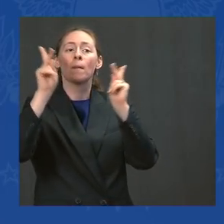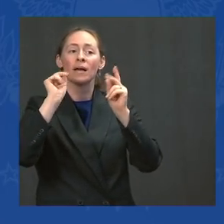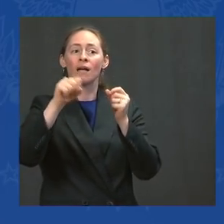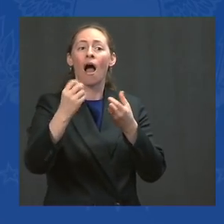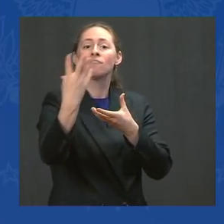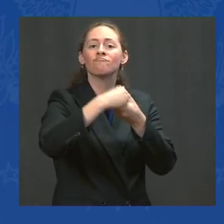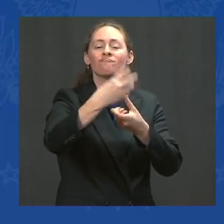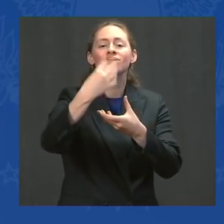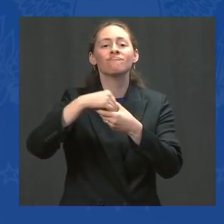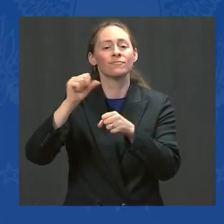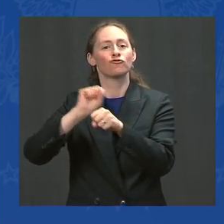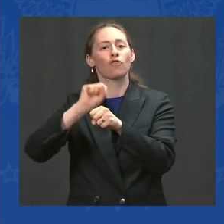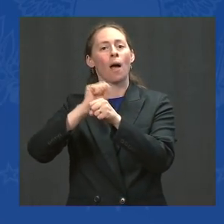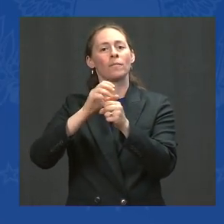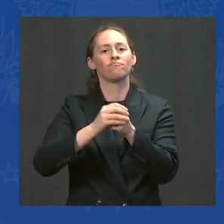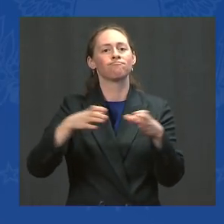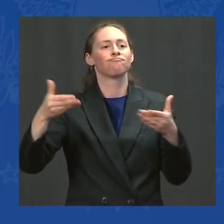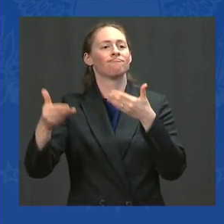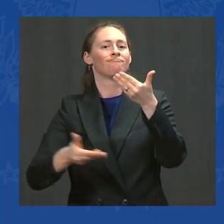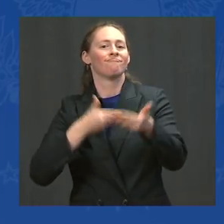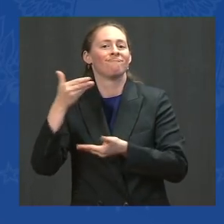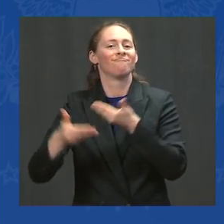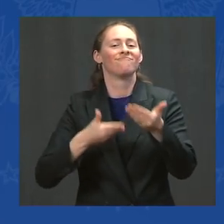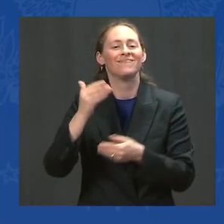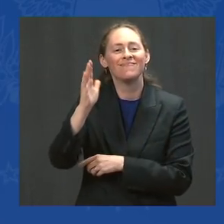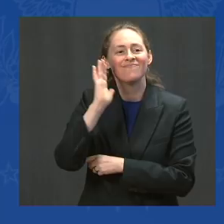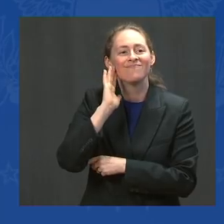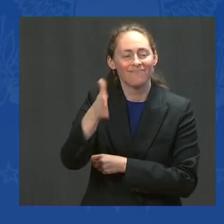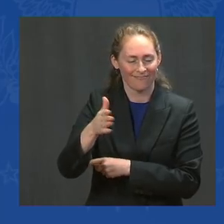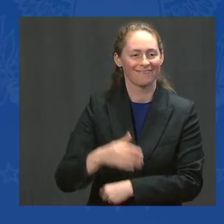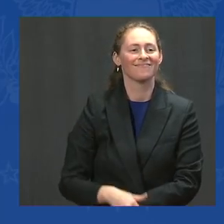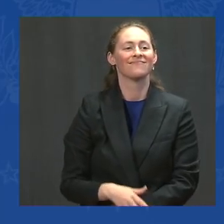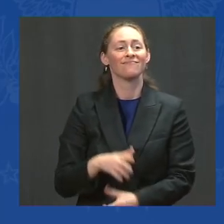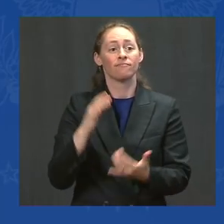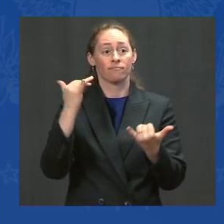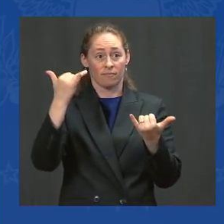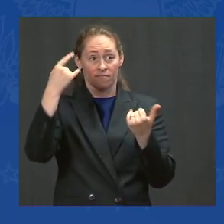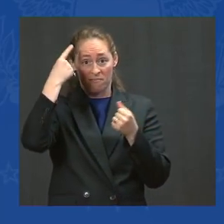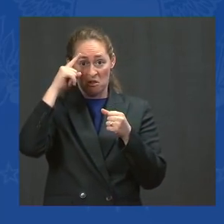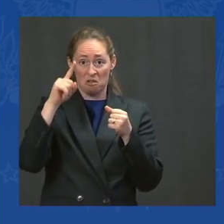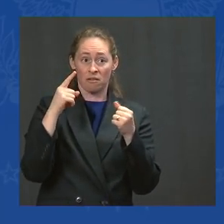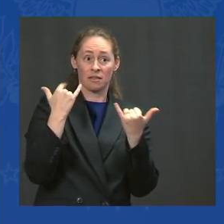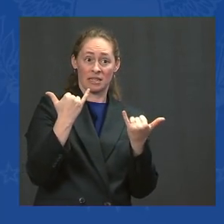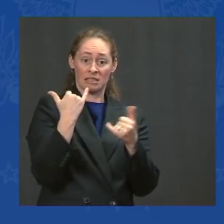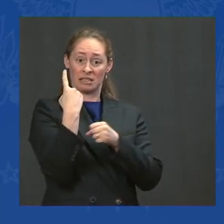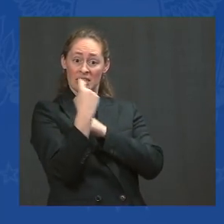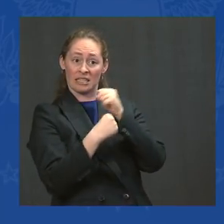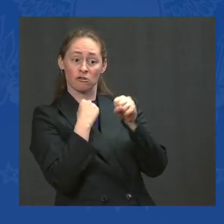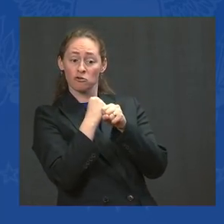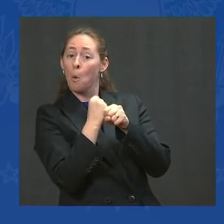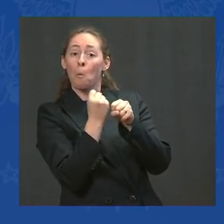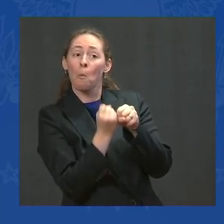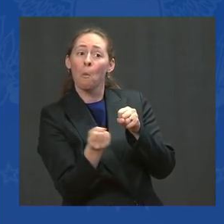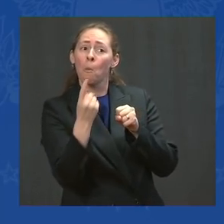just this year -- not just for the next -- but not just this year, but for decades in the future.